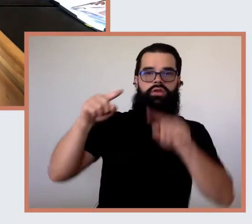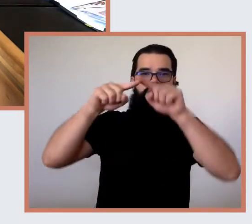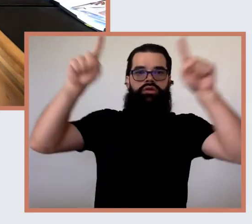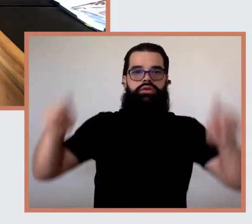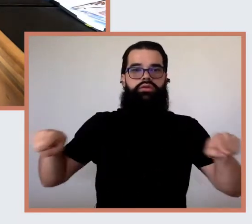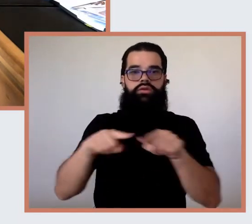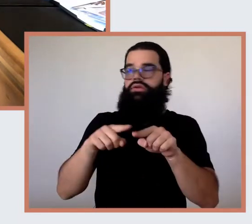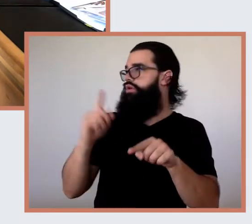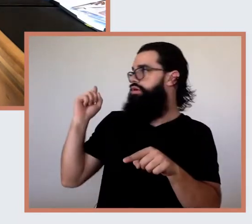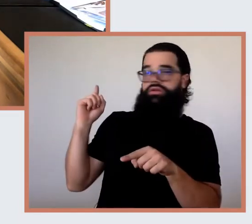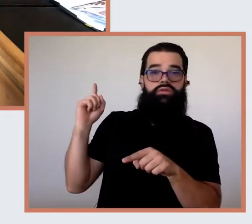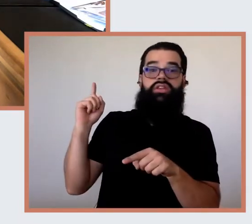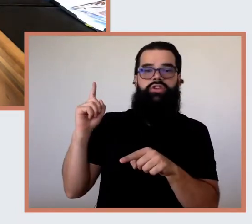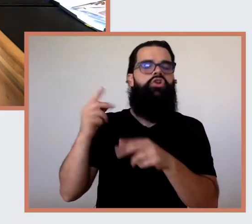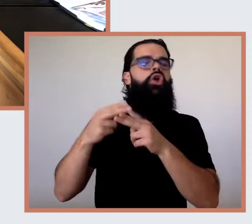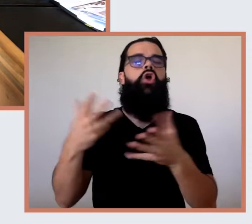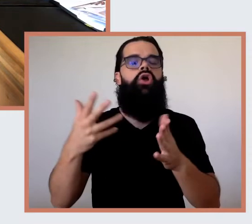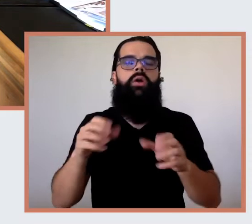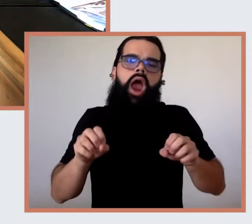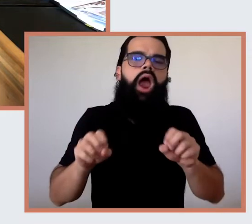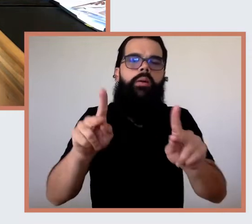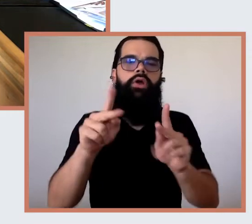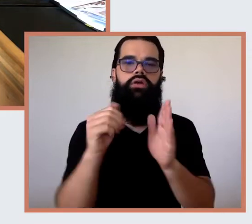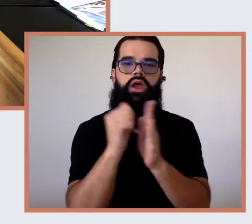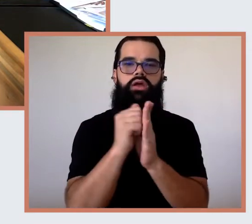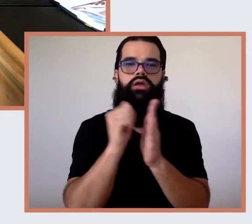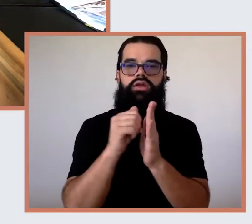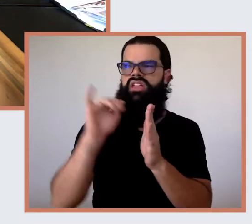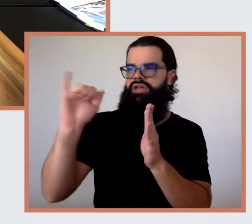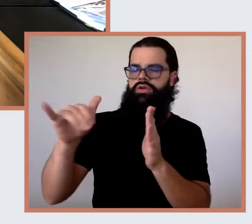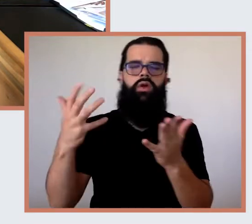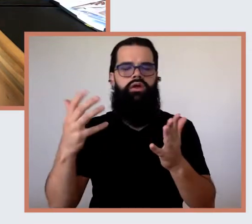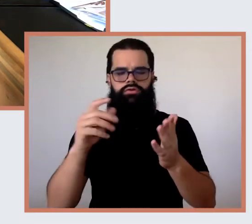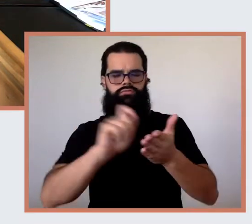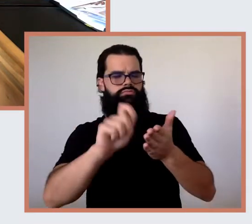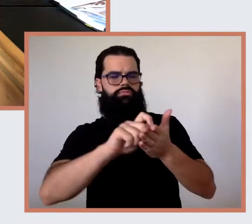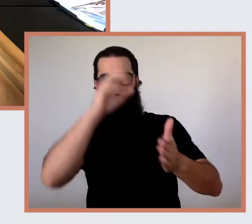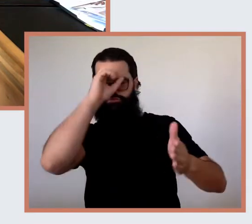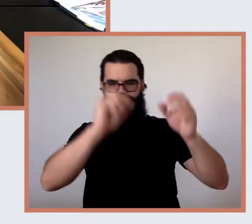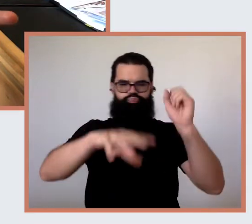right behind me, I'm pointing to what's called "Opportunity Knocks", that put us on the writing map.